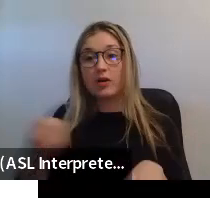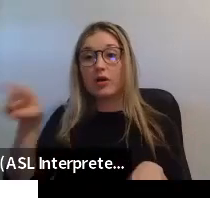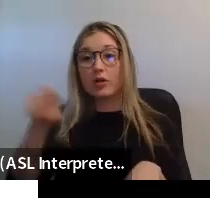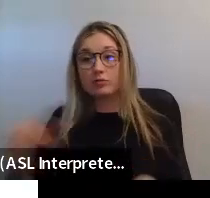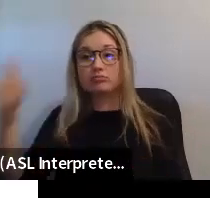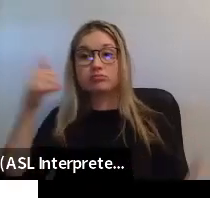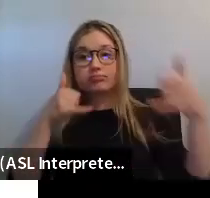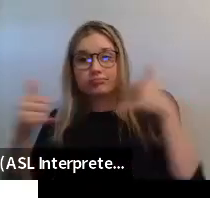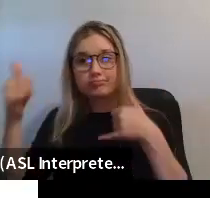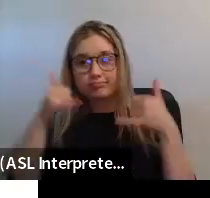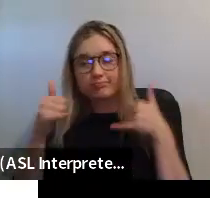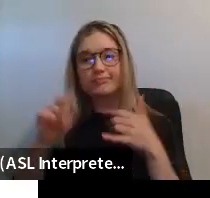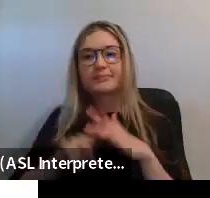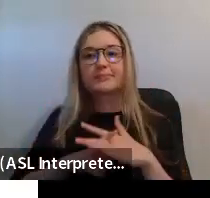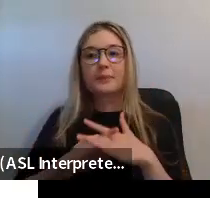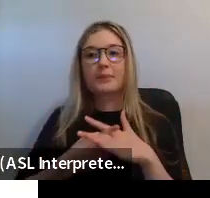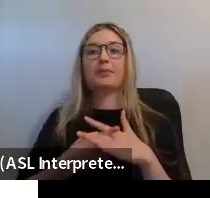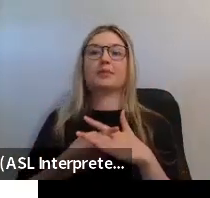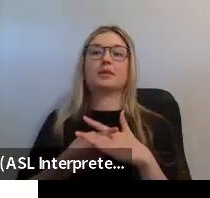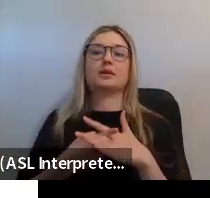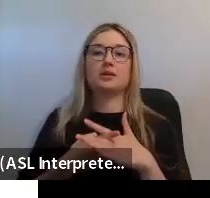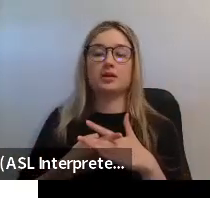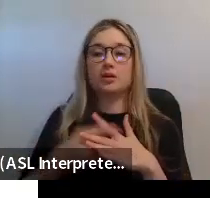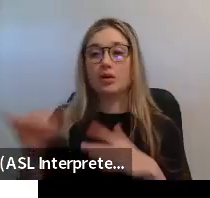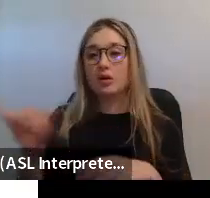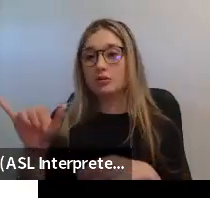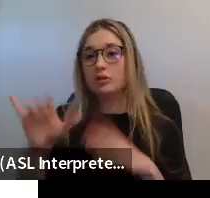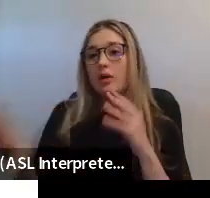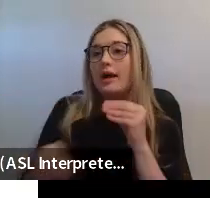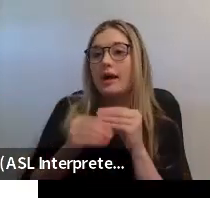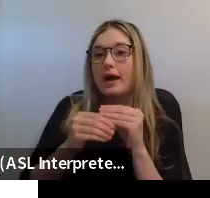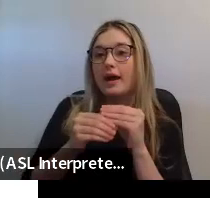shelter in place. Those phone calls began to come in.